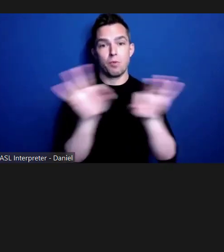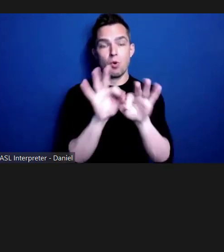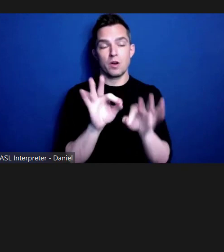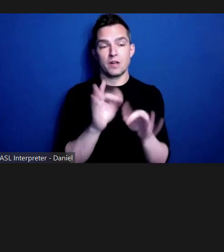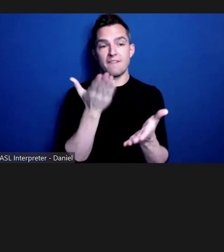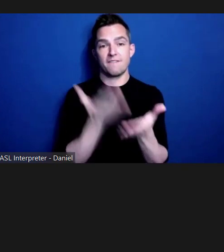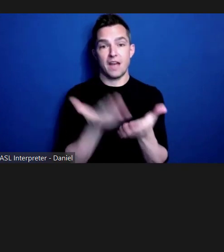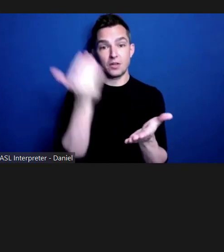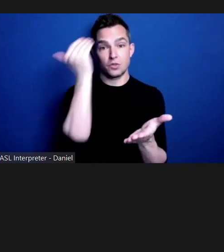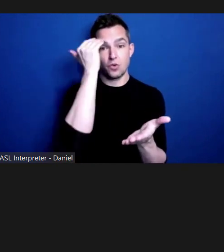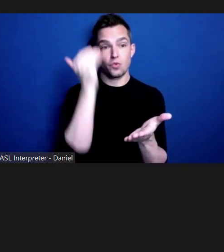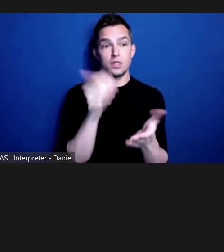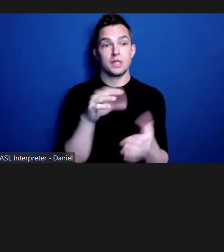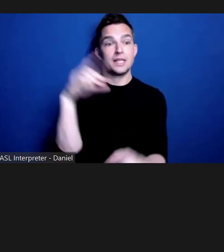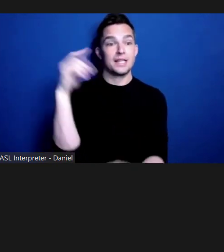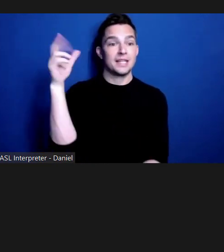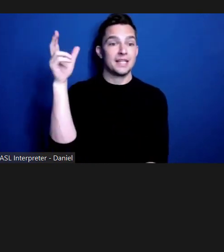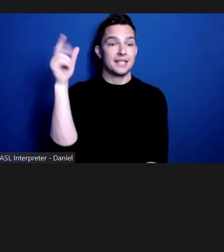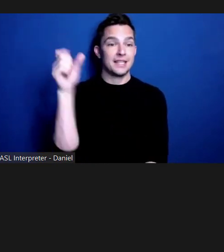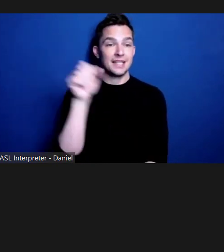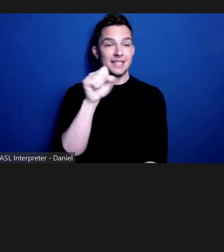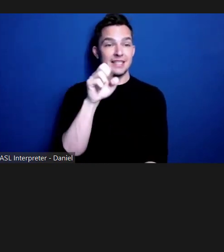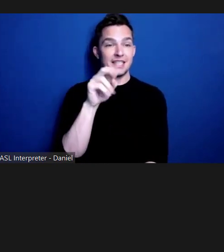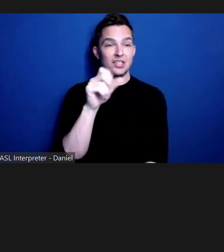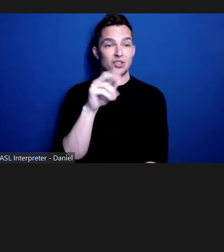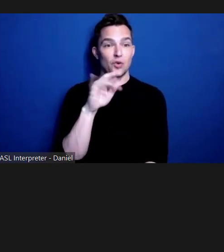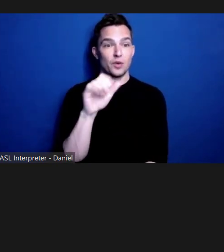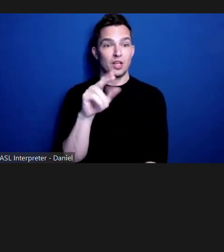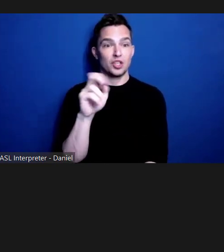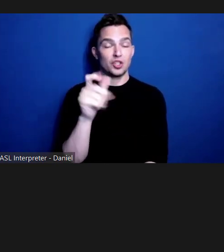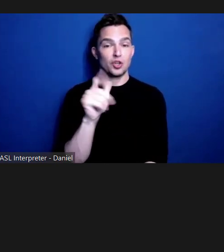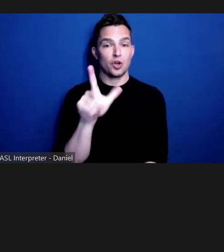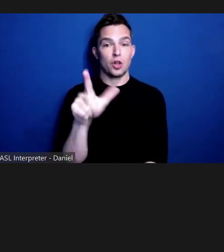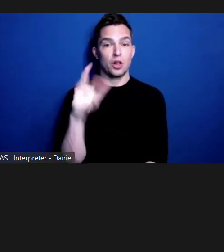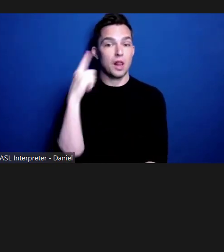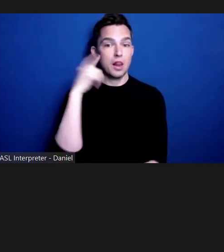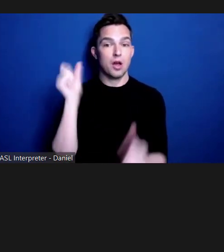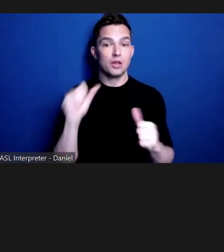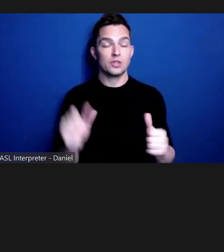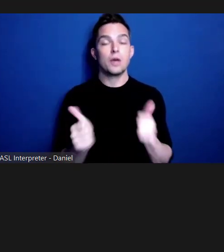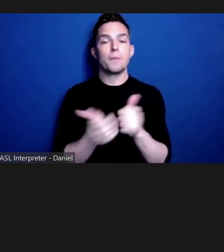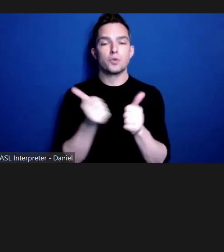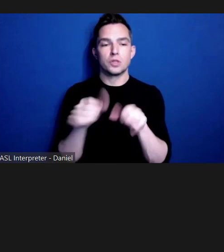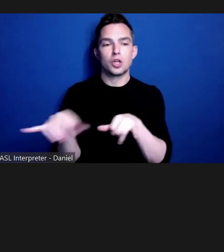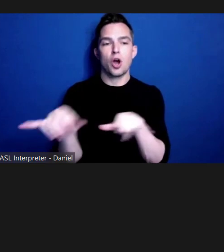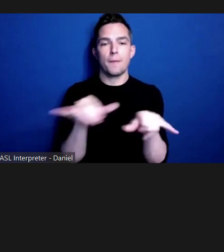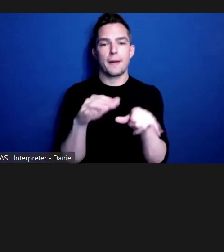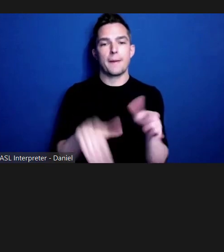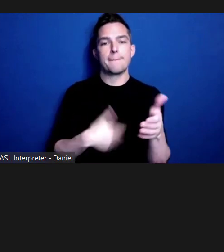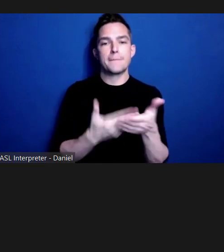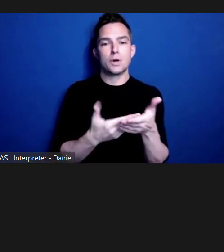that sensorineural hearing loss is the most common birth defect in the United States.